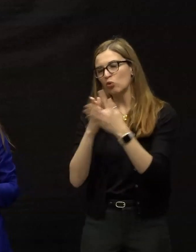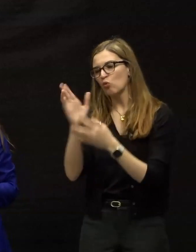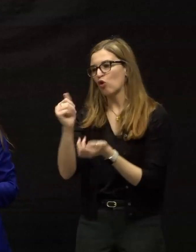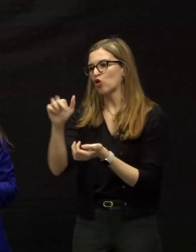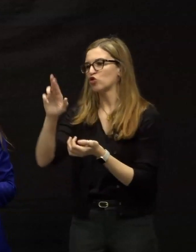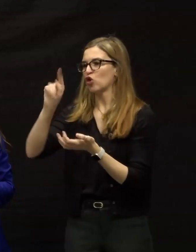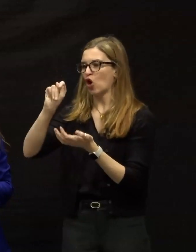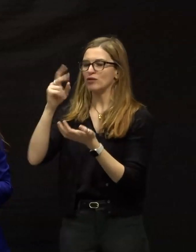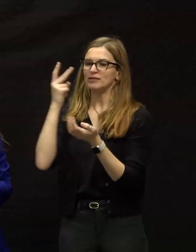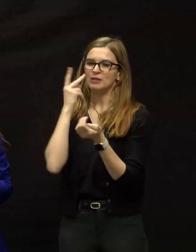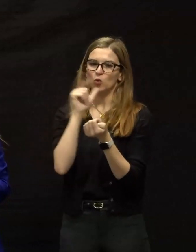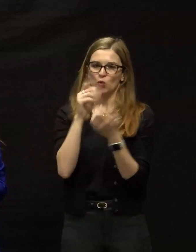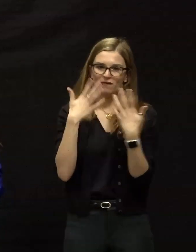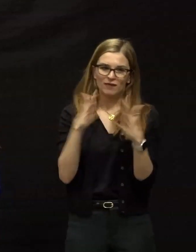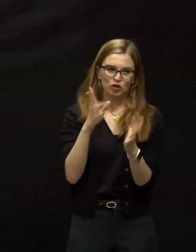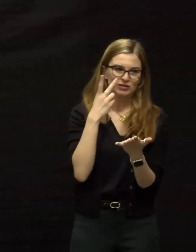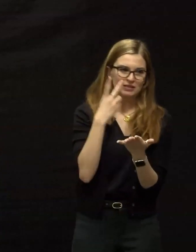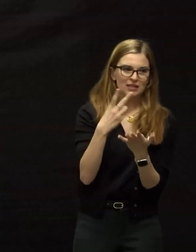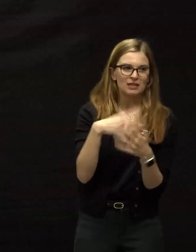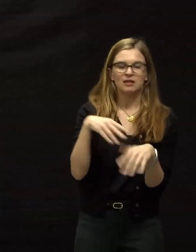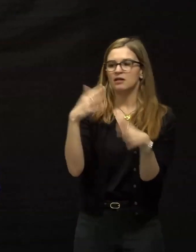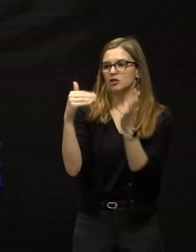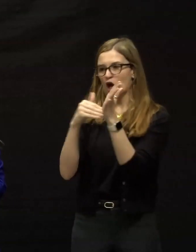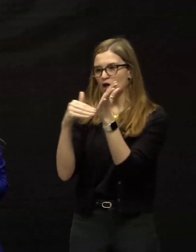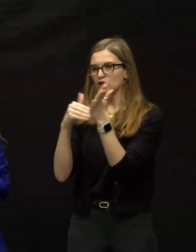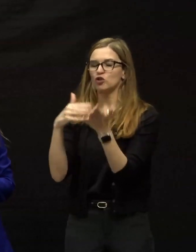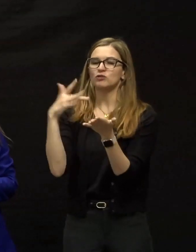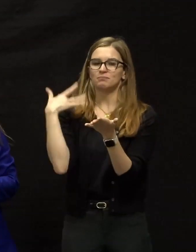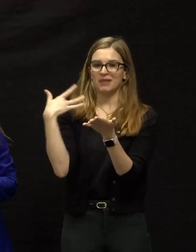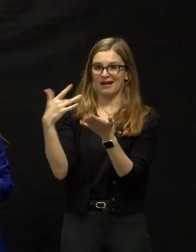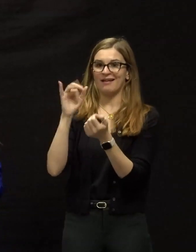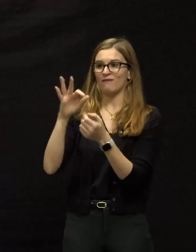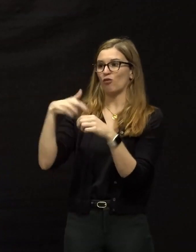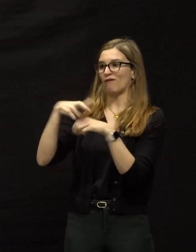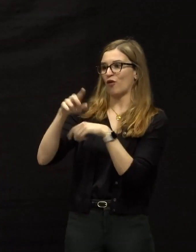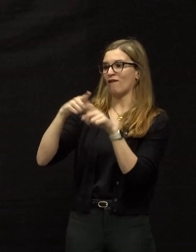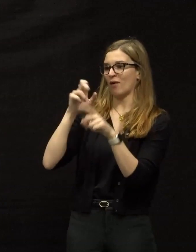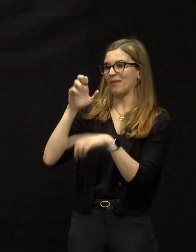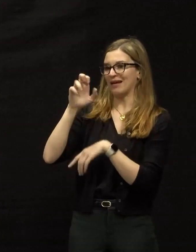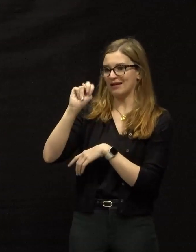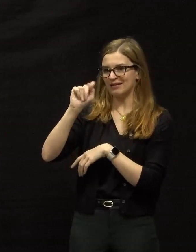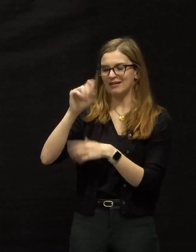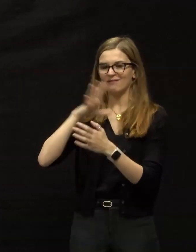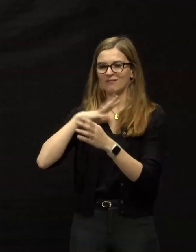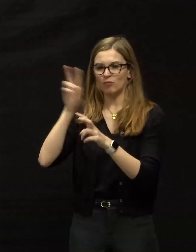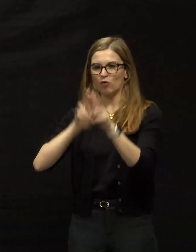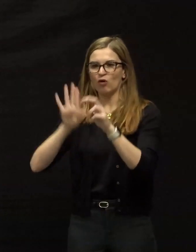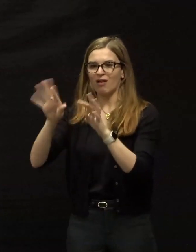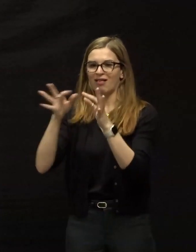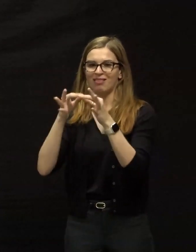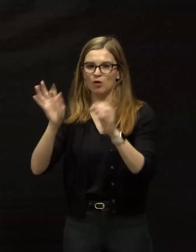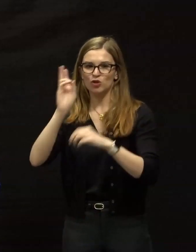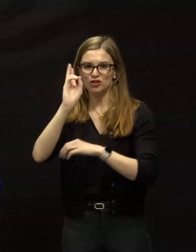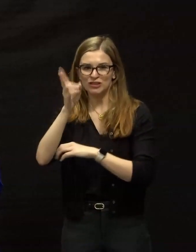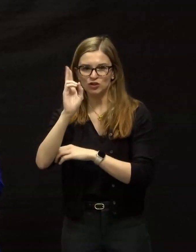So we'll take a look at their chart, see who they've already seen, physicians, if there's been a referral from an ENT,